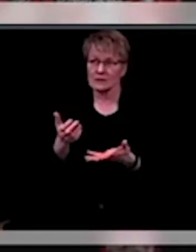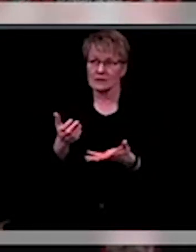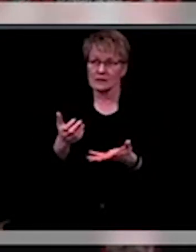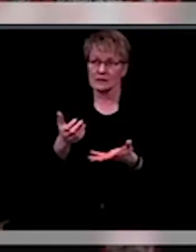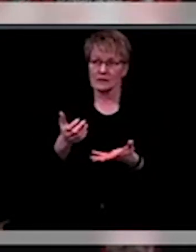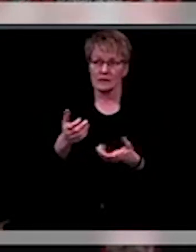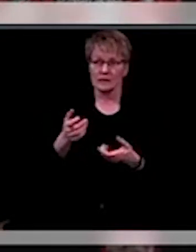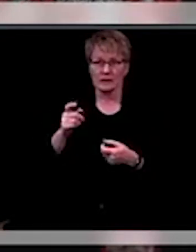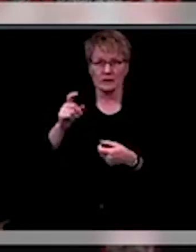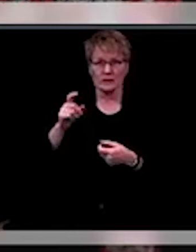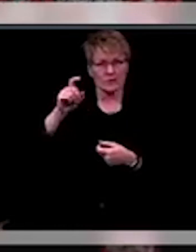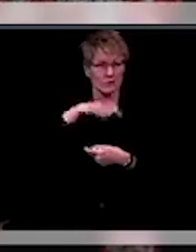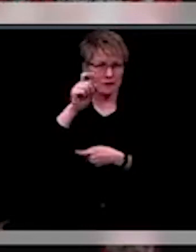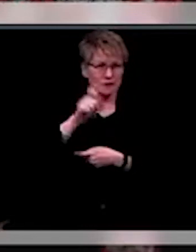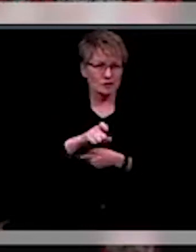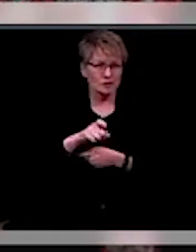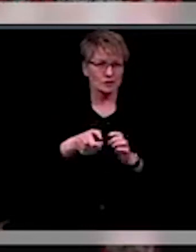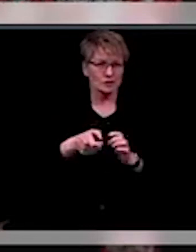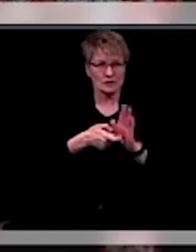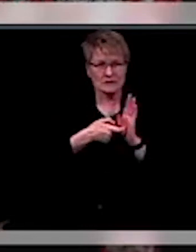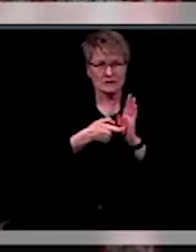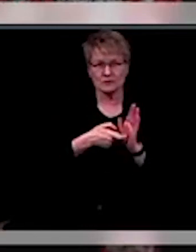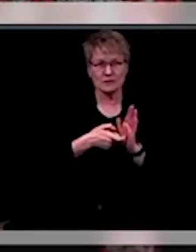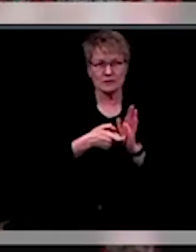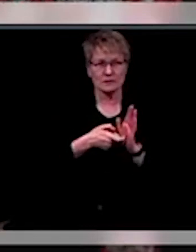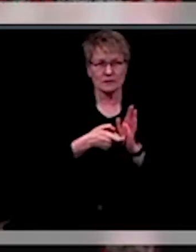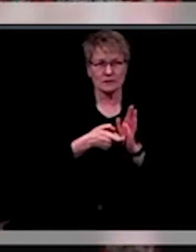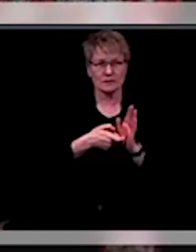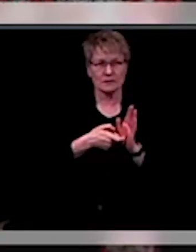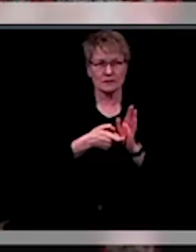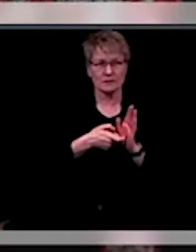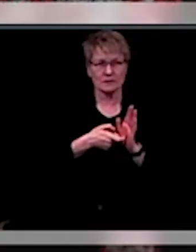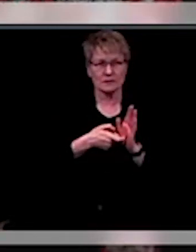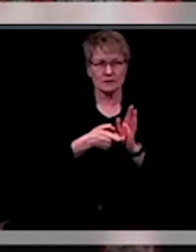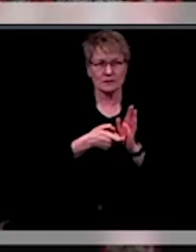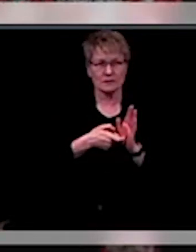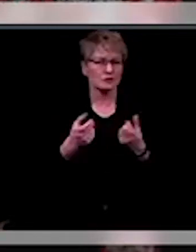what kind of things would you like to see that might be personalized for our community?